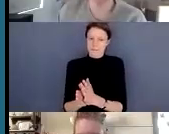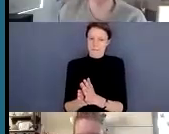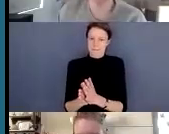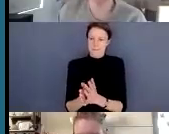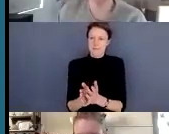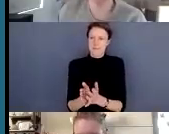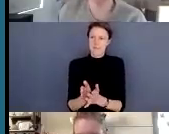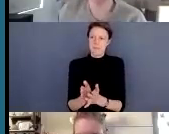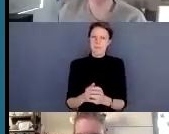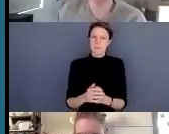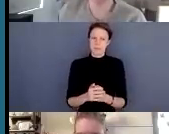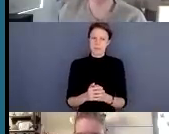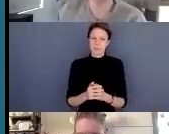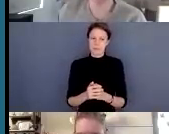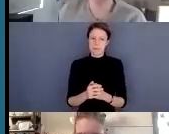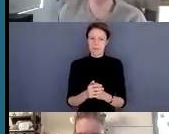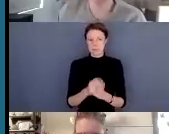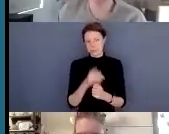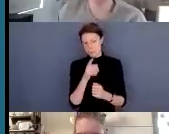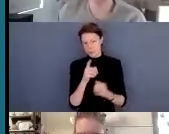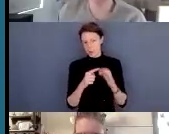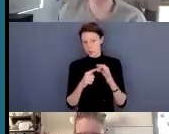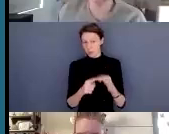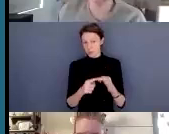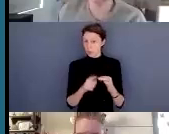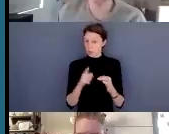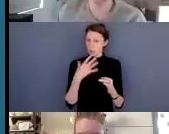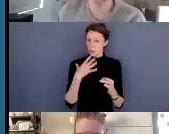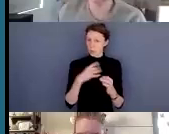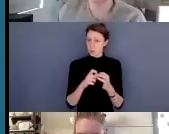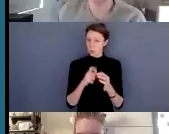question on the screen there which says, you know, do you want to be right or do you want to